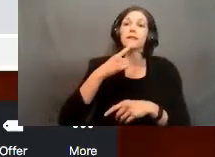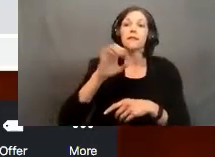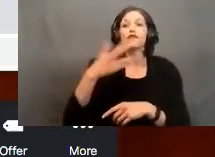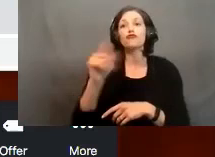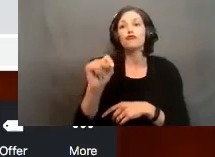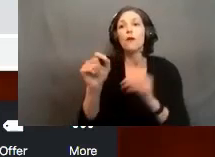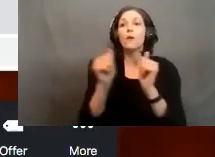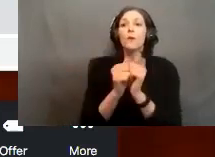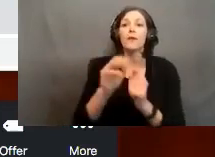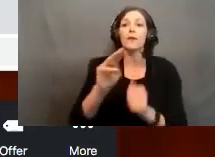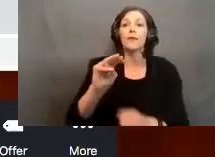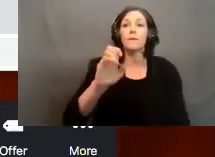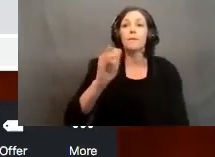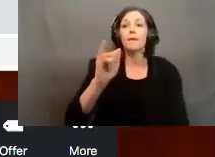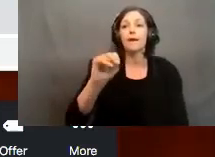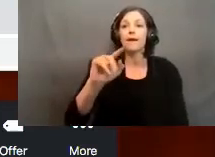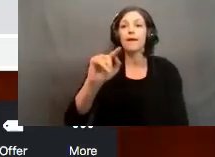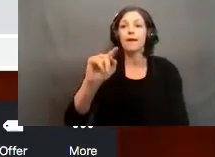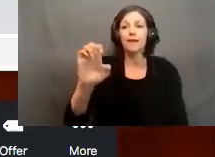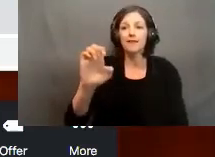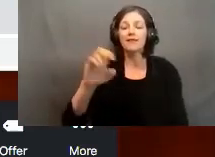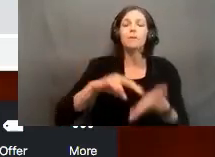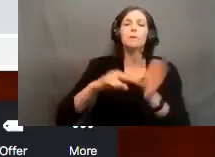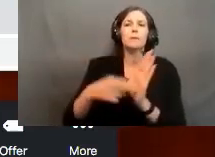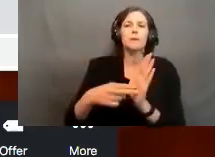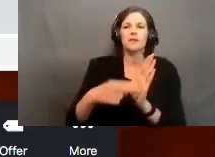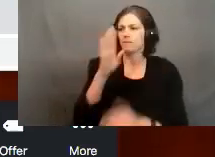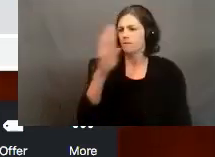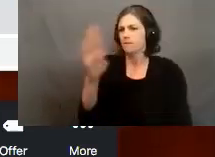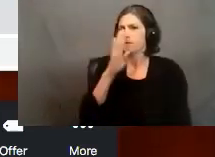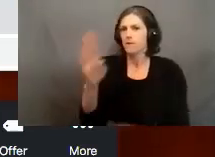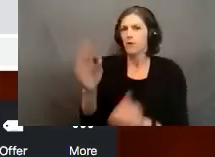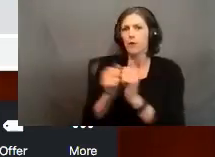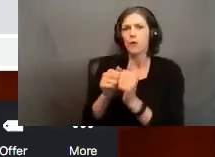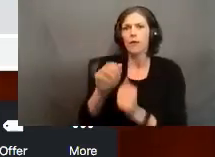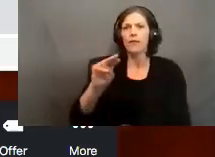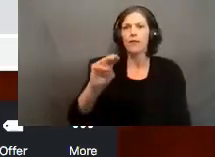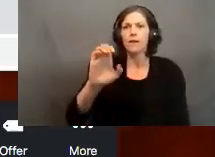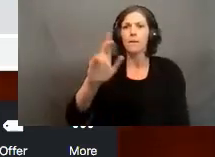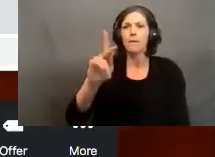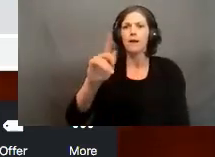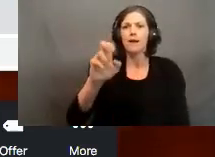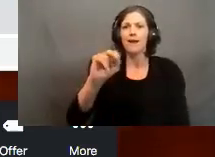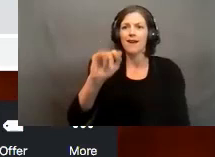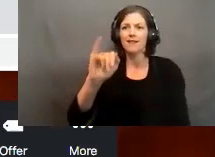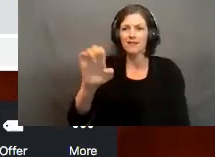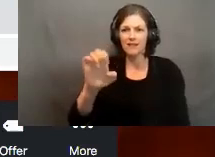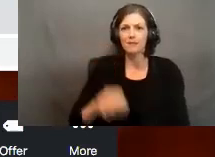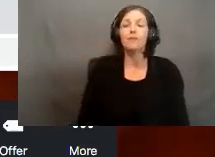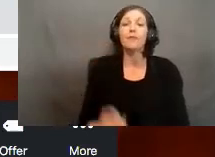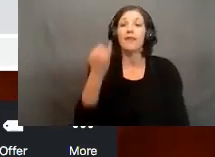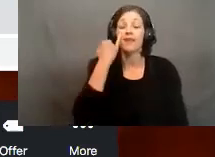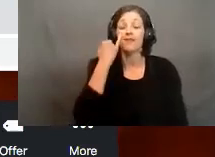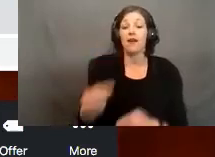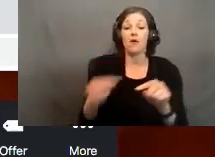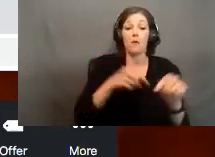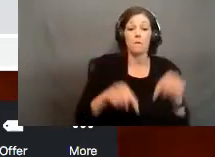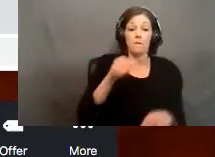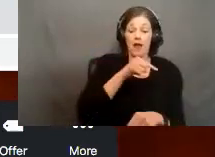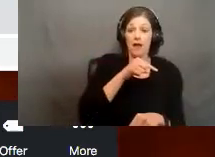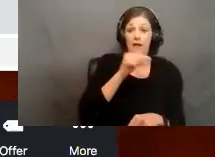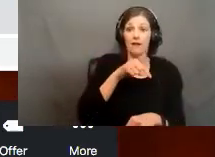12:39:28 If I go back, you can see that 12:39:34 anyone that you have had a private